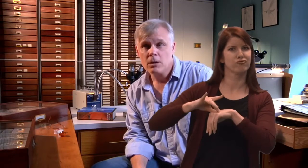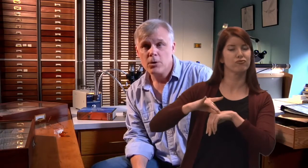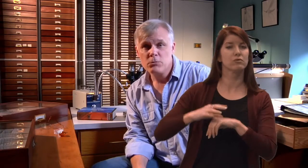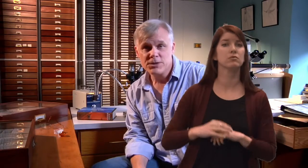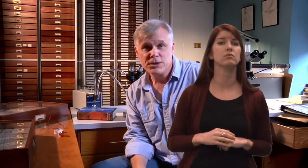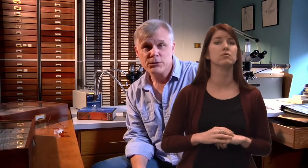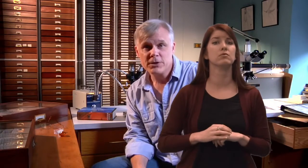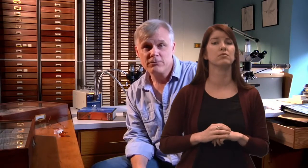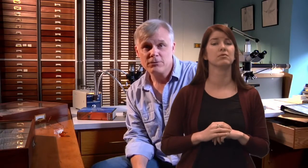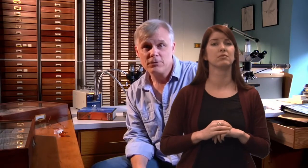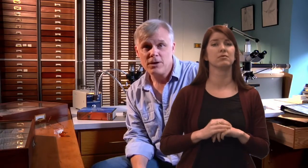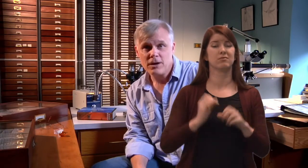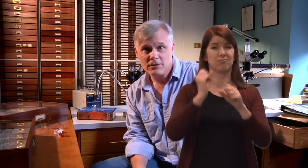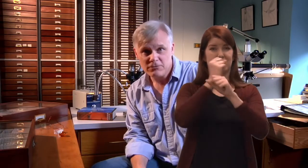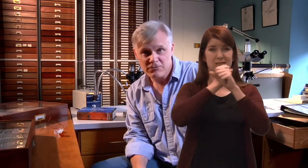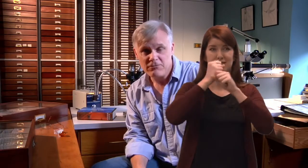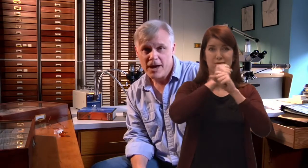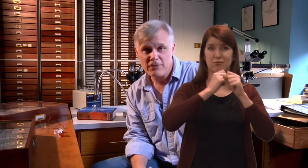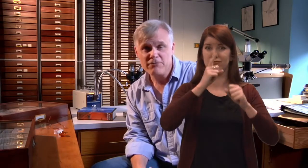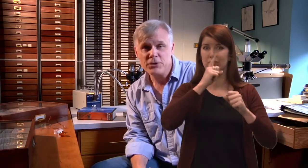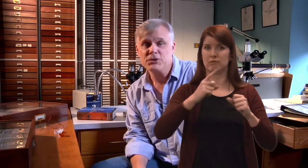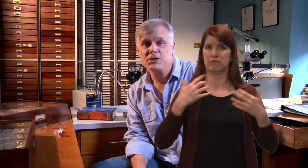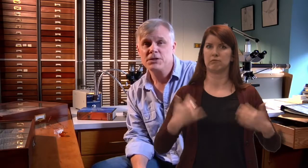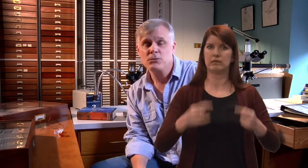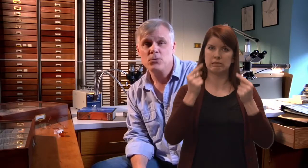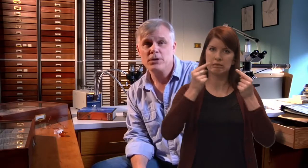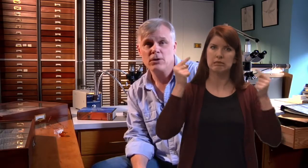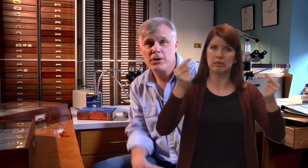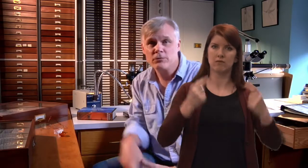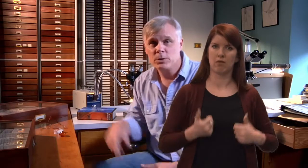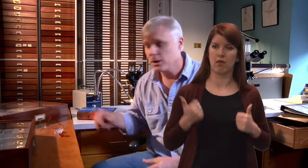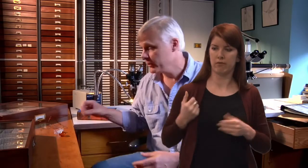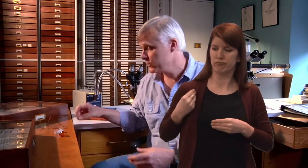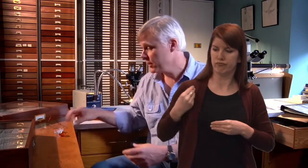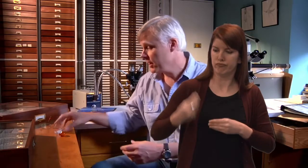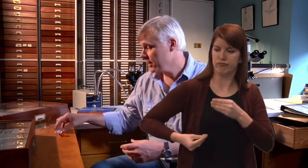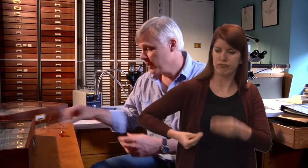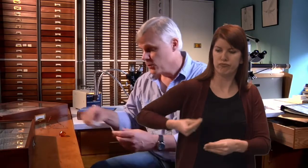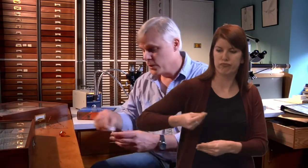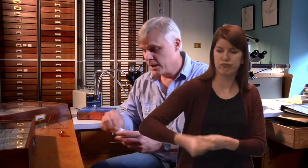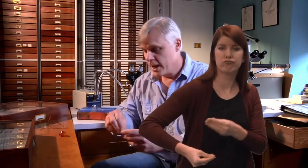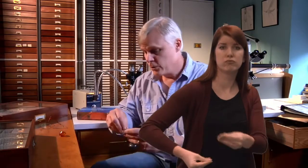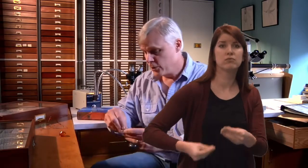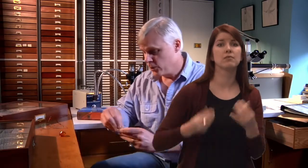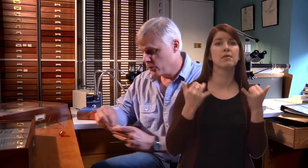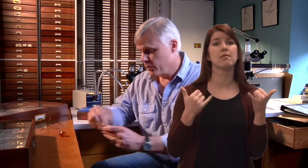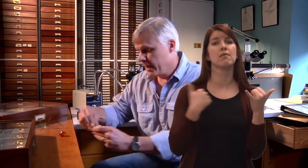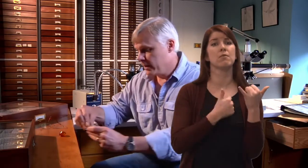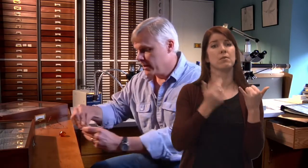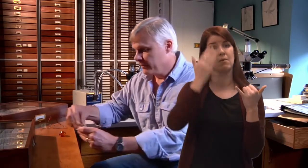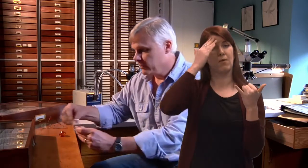Mosquitoes have had a very successful way of life because we now know that they've lived